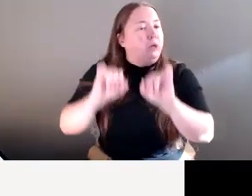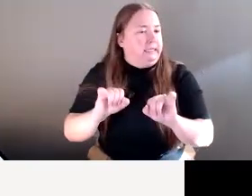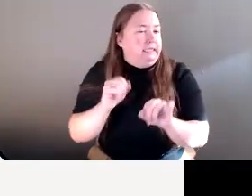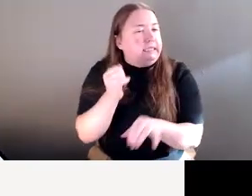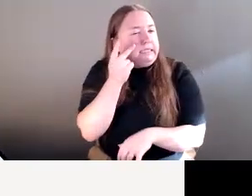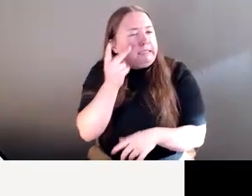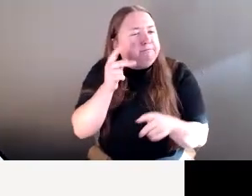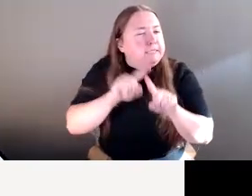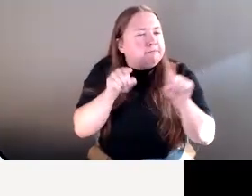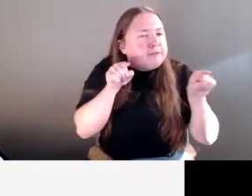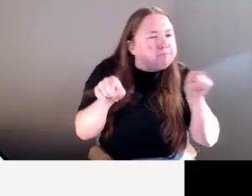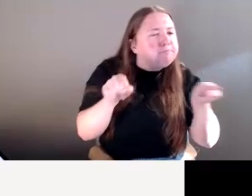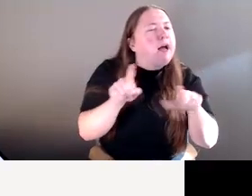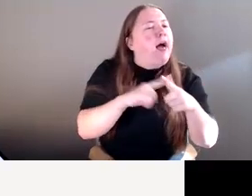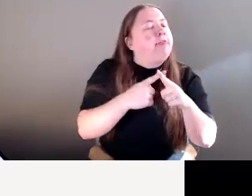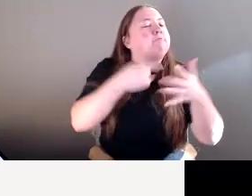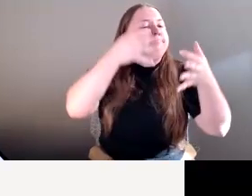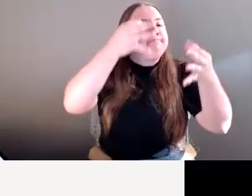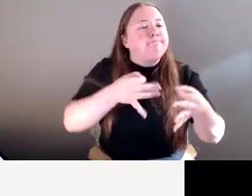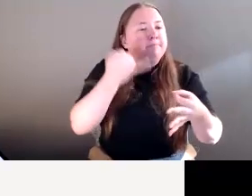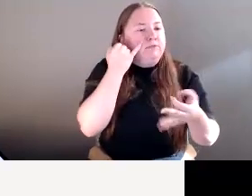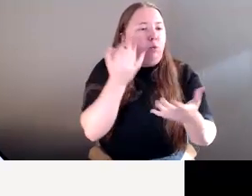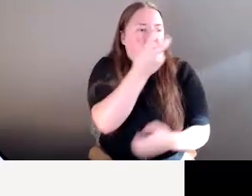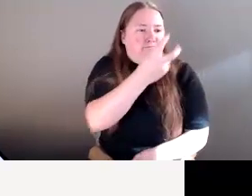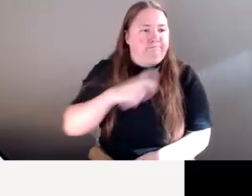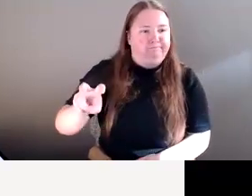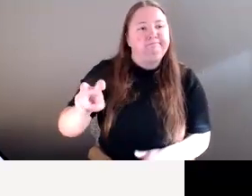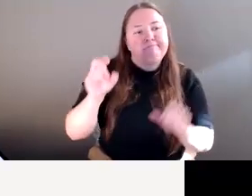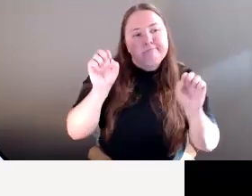and then decide if you'd like to transition over.